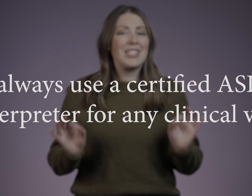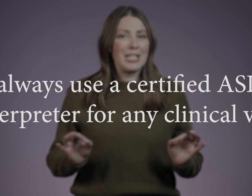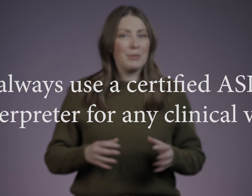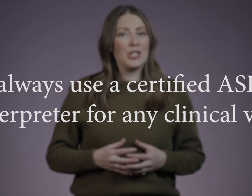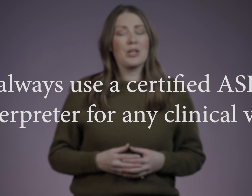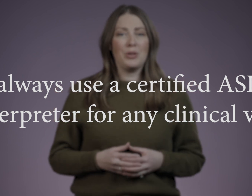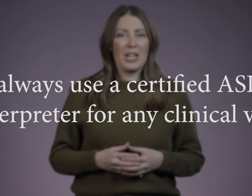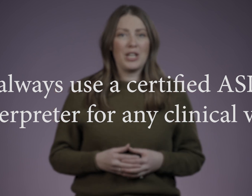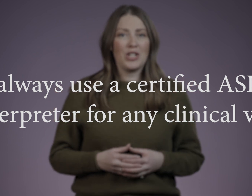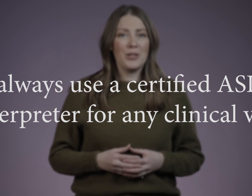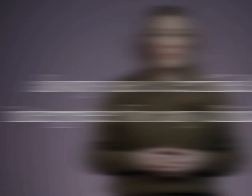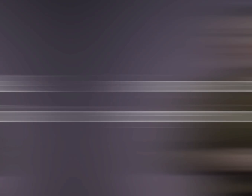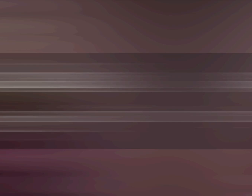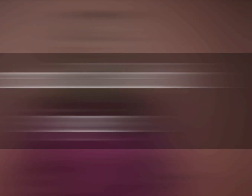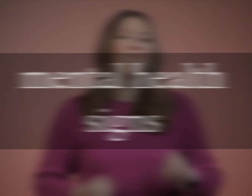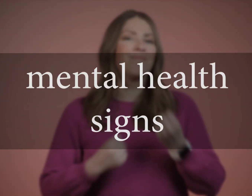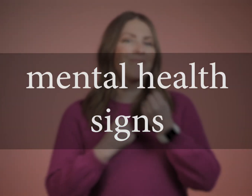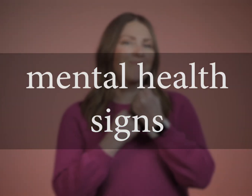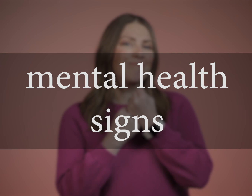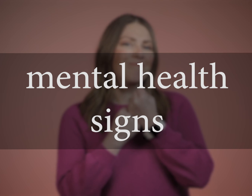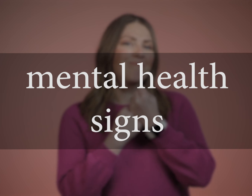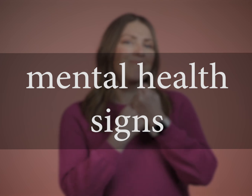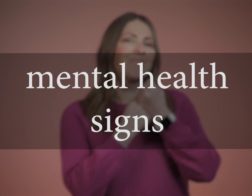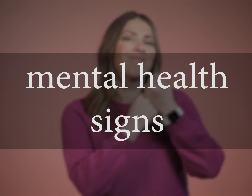seamless communication.